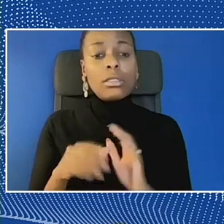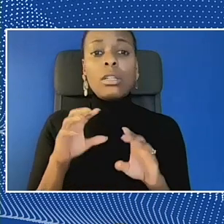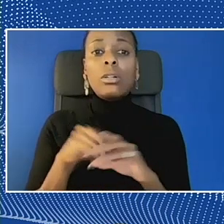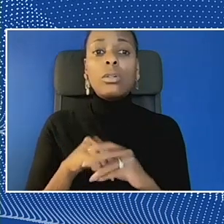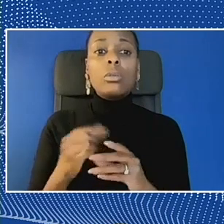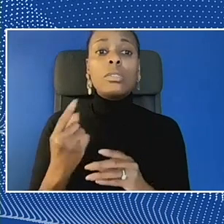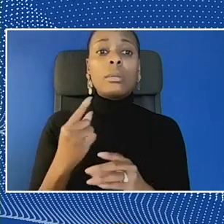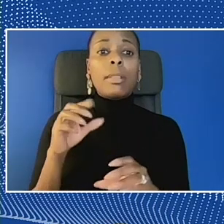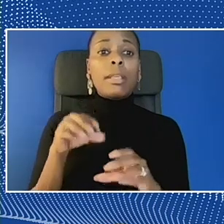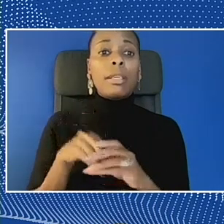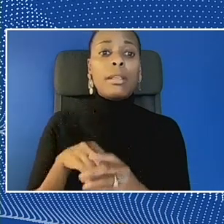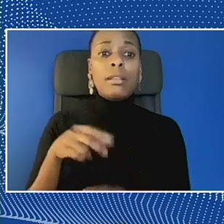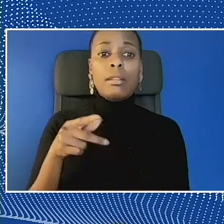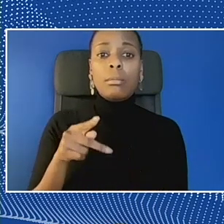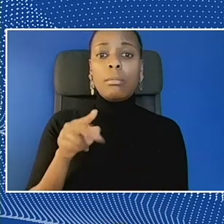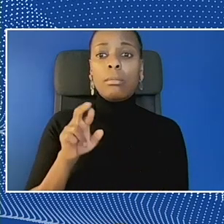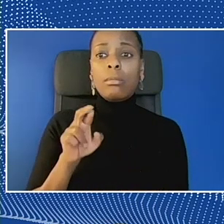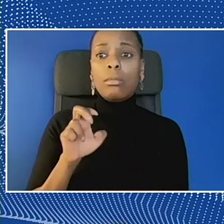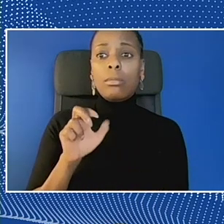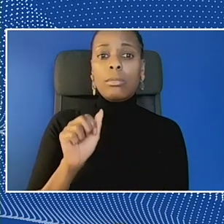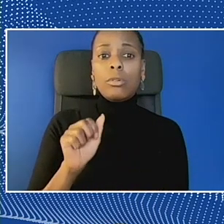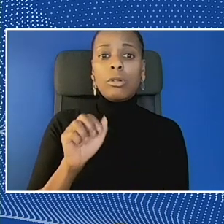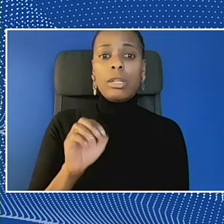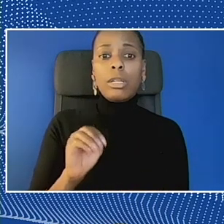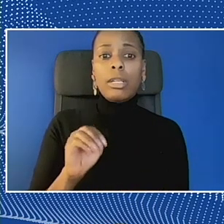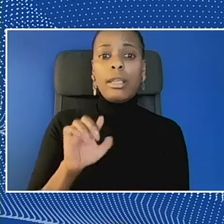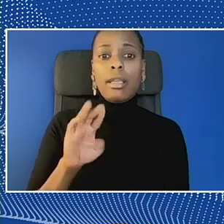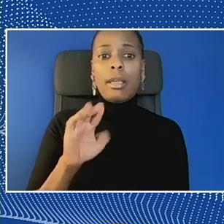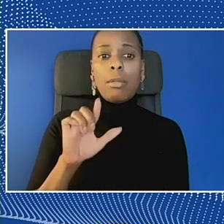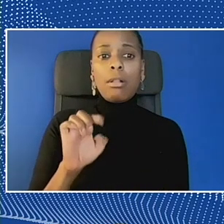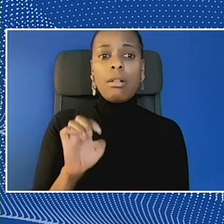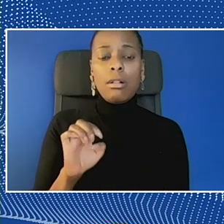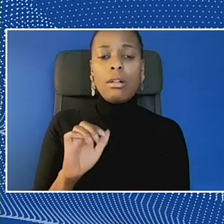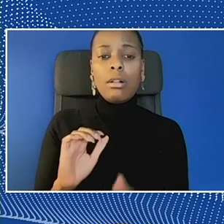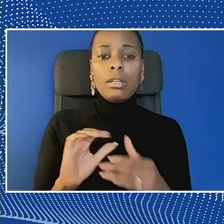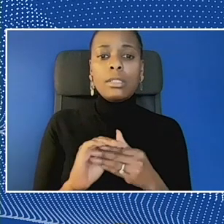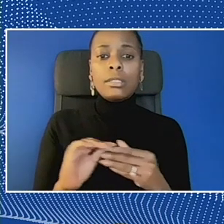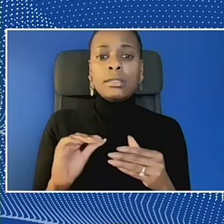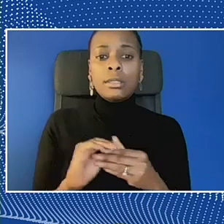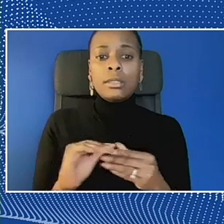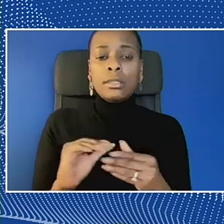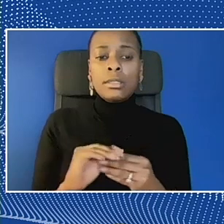that is where it says the Secretary may